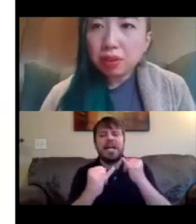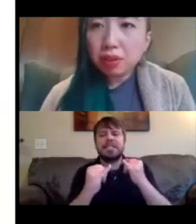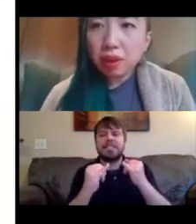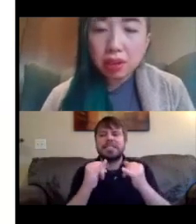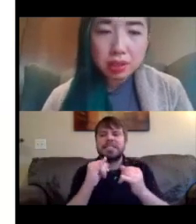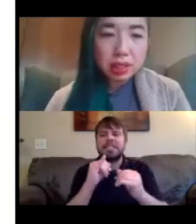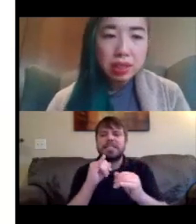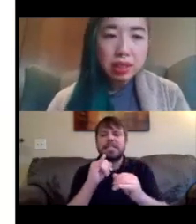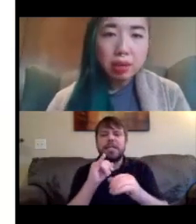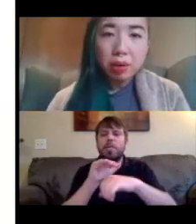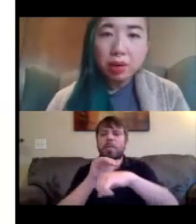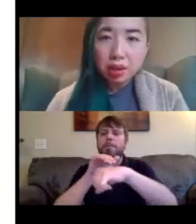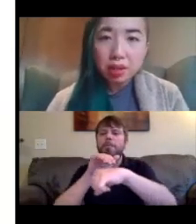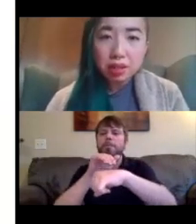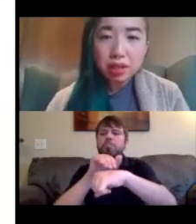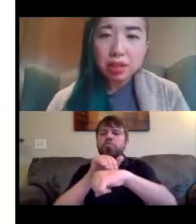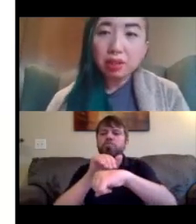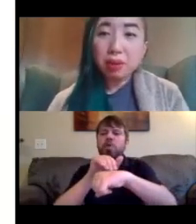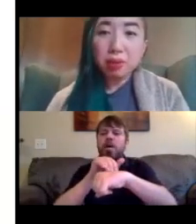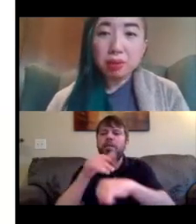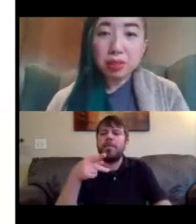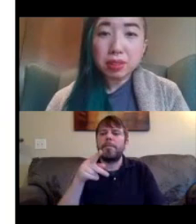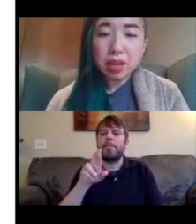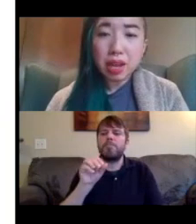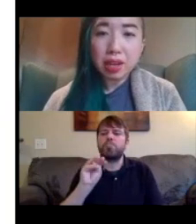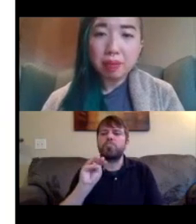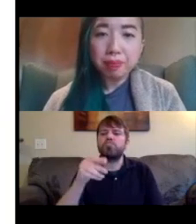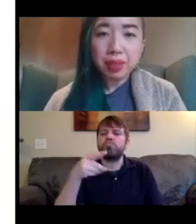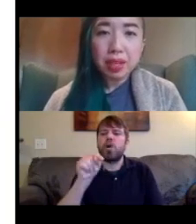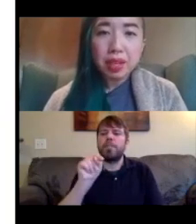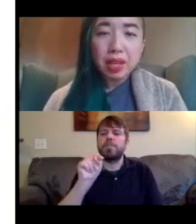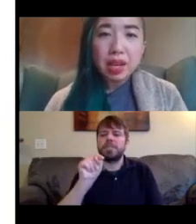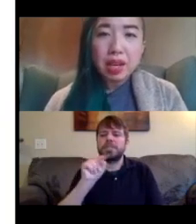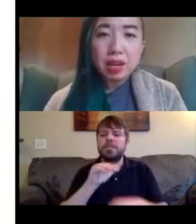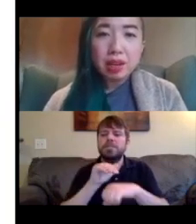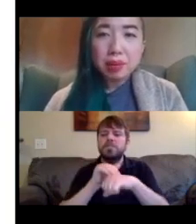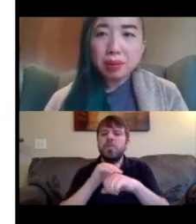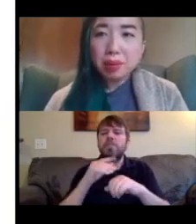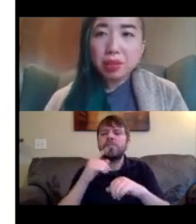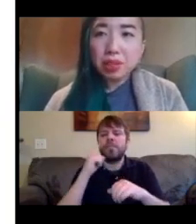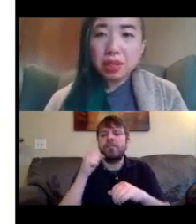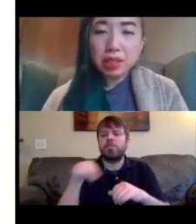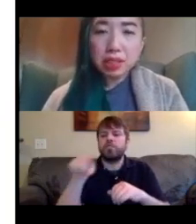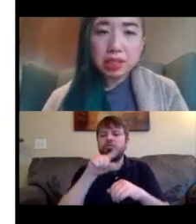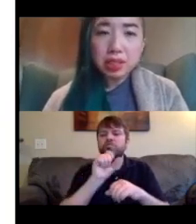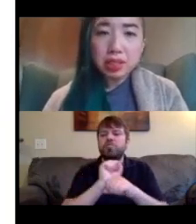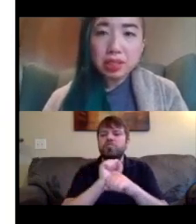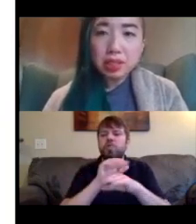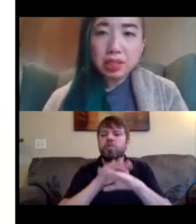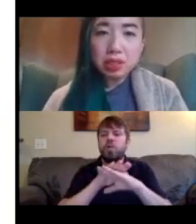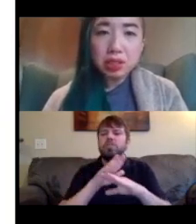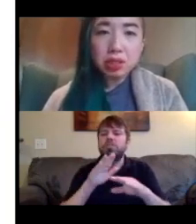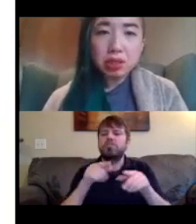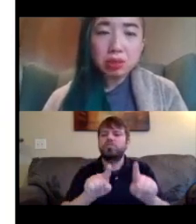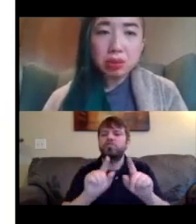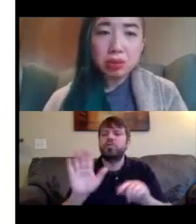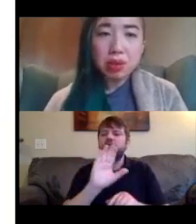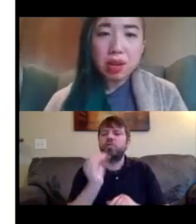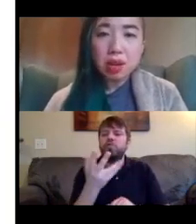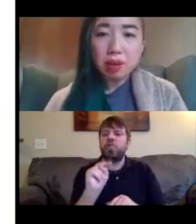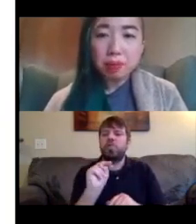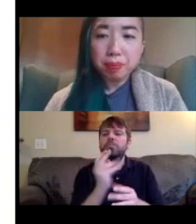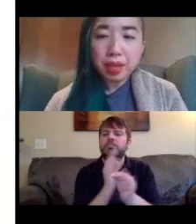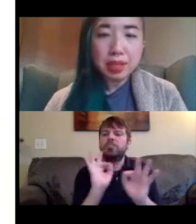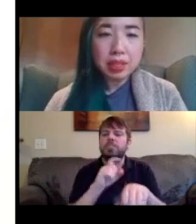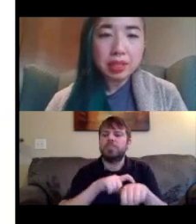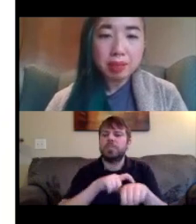you all to work on in your own time, which is to--and this is something